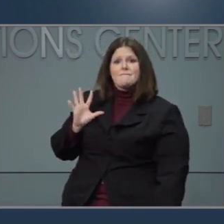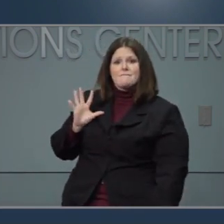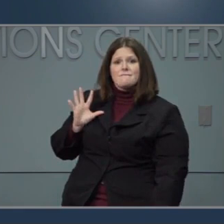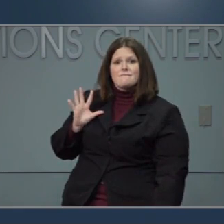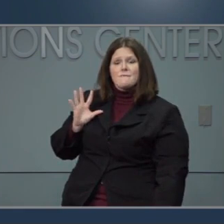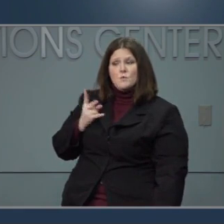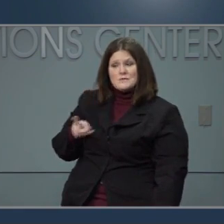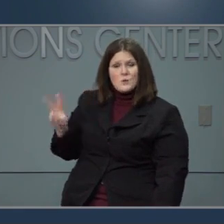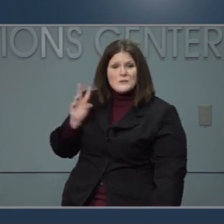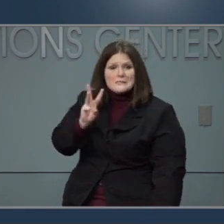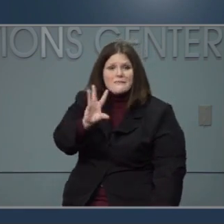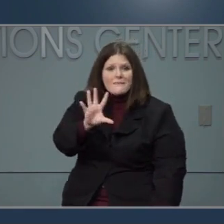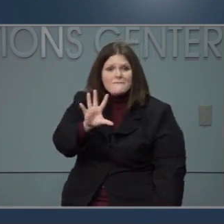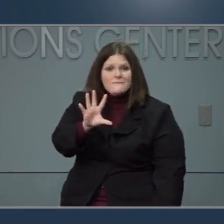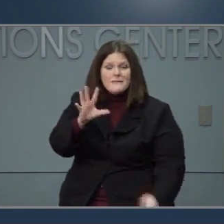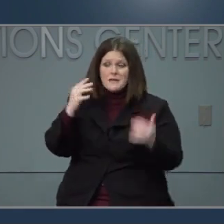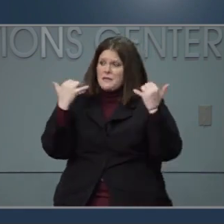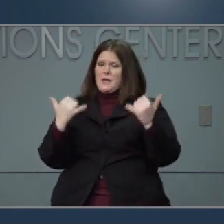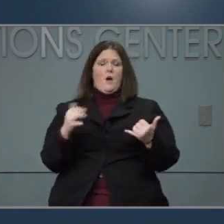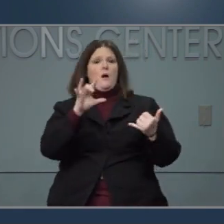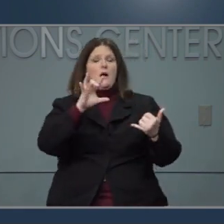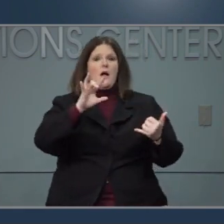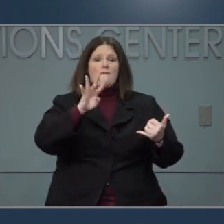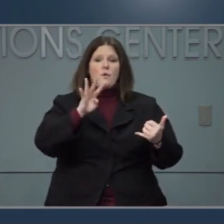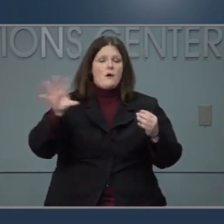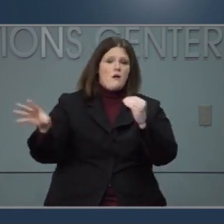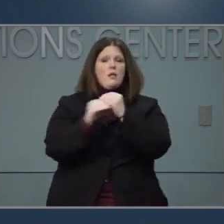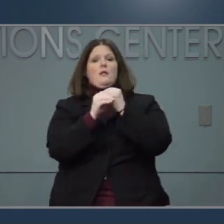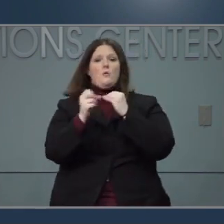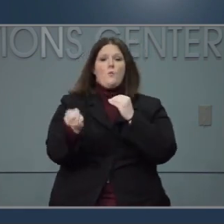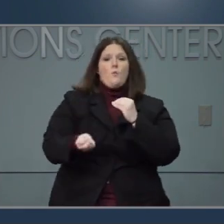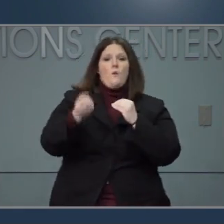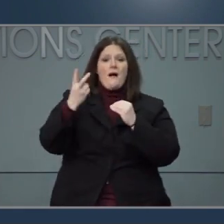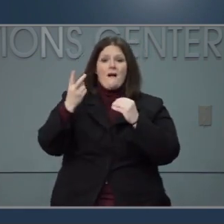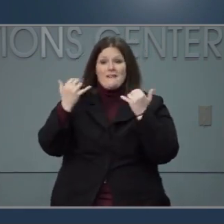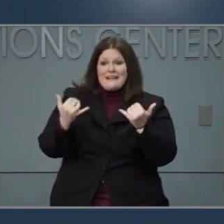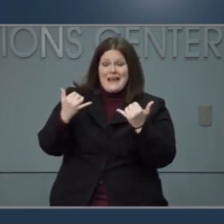IN OUR LAST REPORT JUST TWO WEEKS AGO, WE WERE AT 65 COUNTIES IN THE RED.